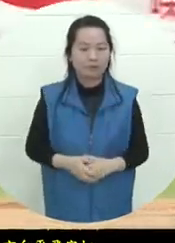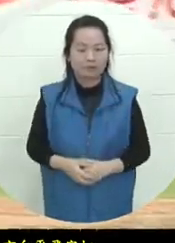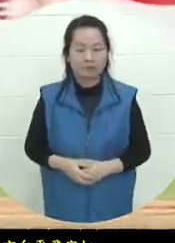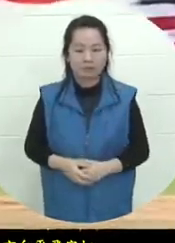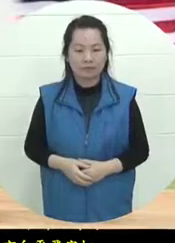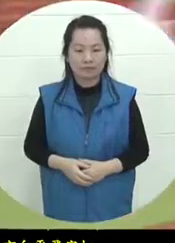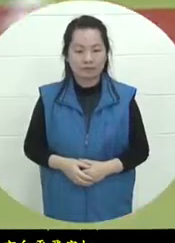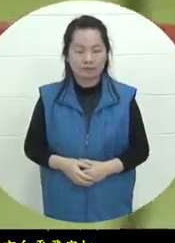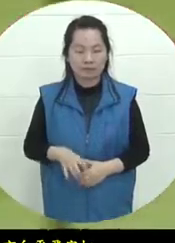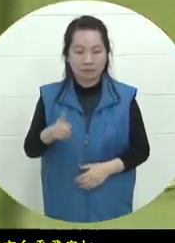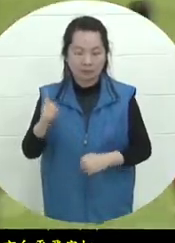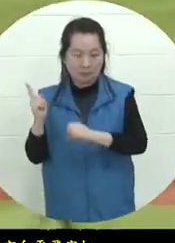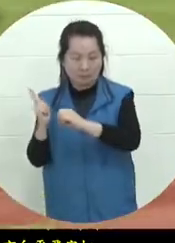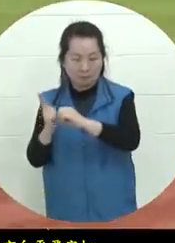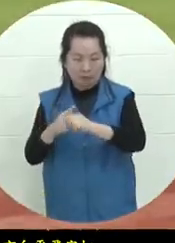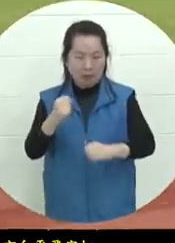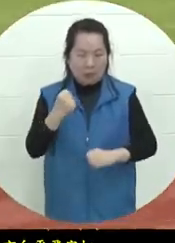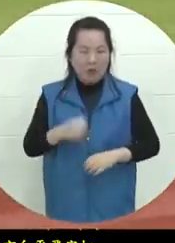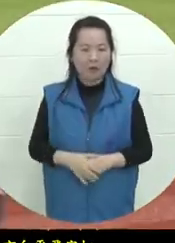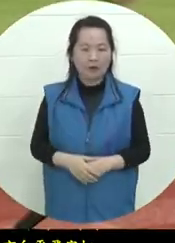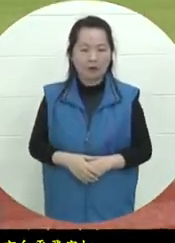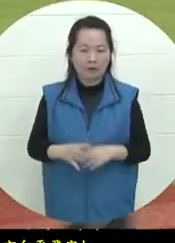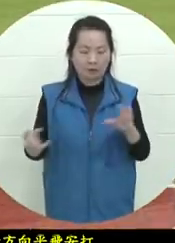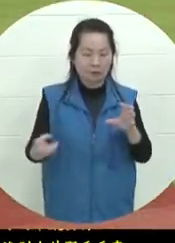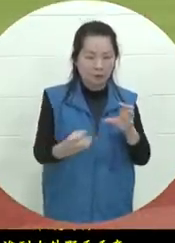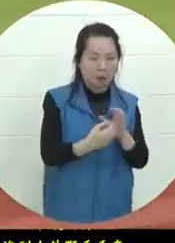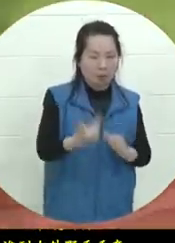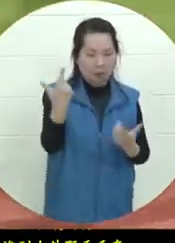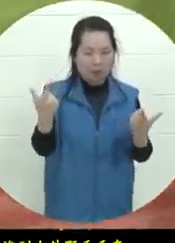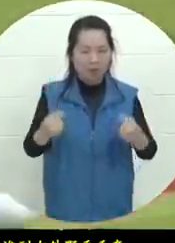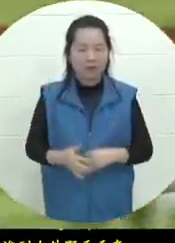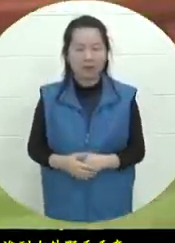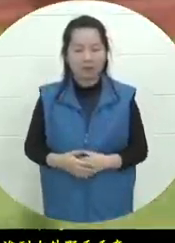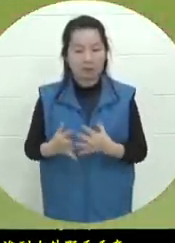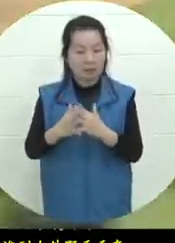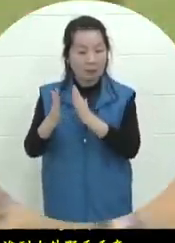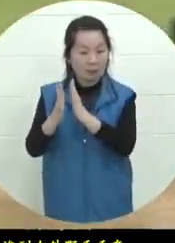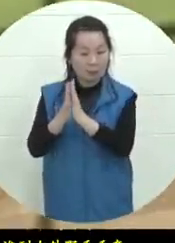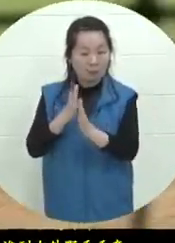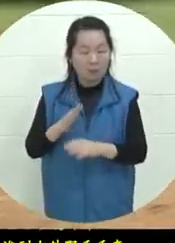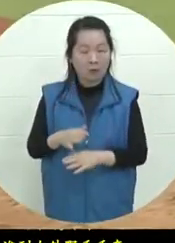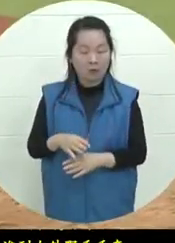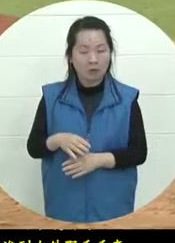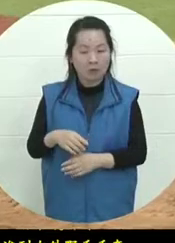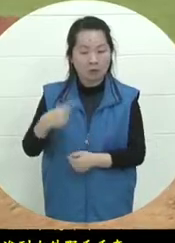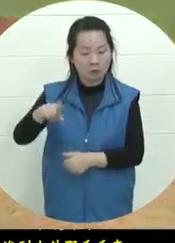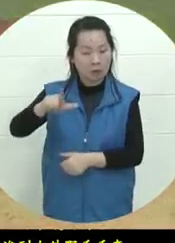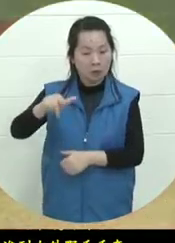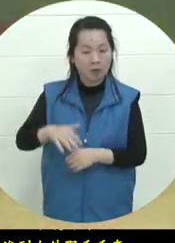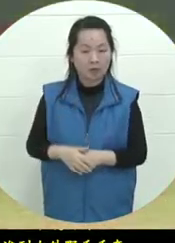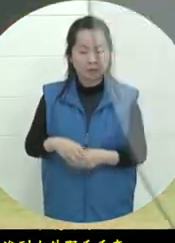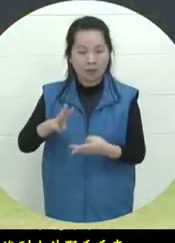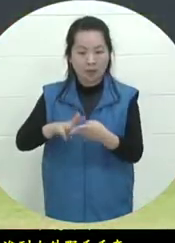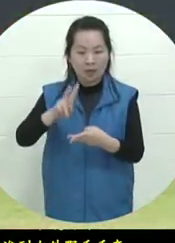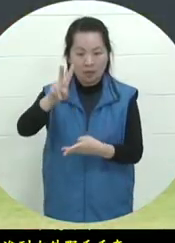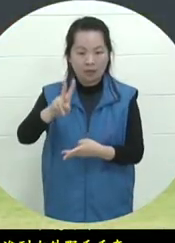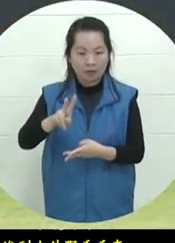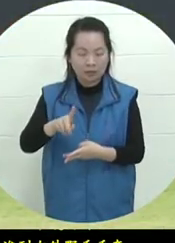strength as the ball in front of the outside hand area. The speed is very fast , so I saw the party coach of the American team blocked the second base runner at